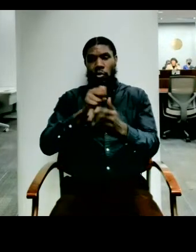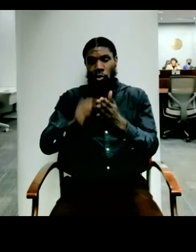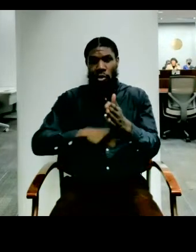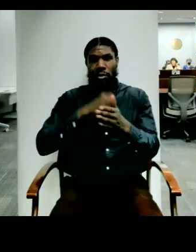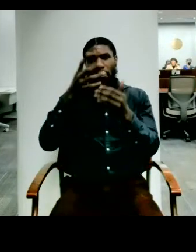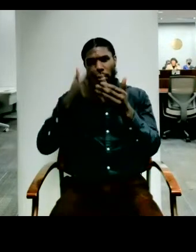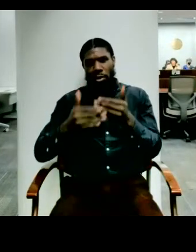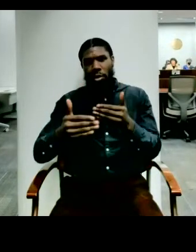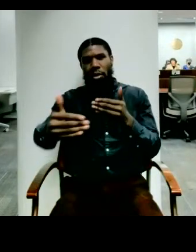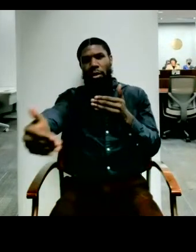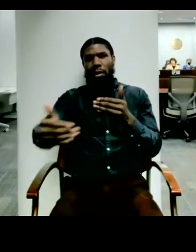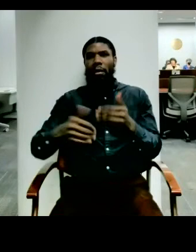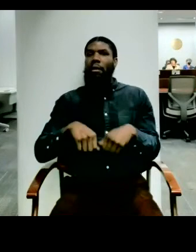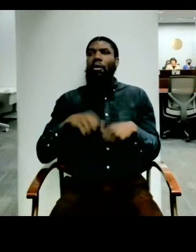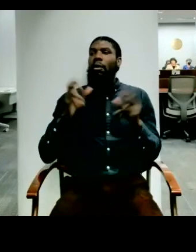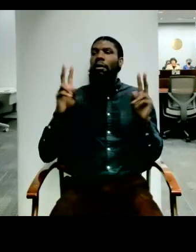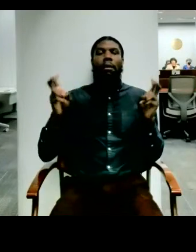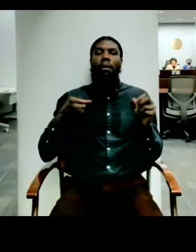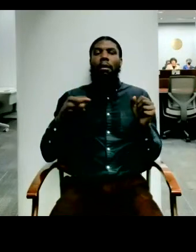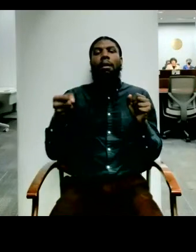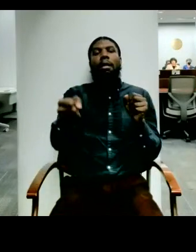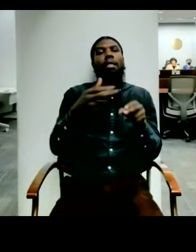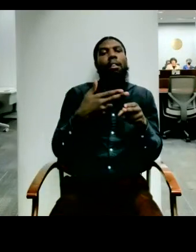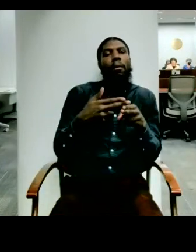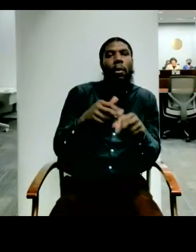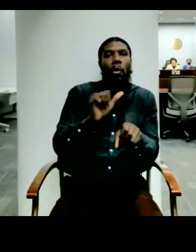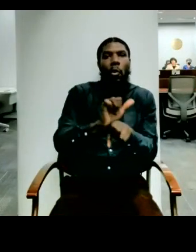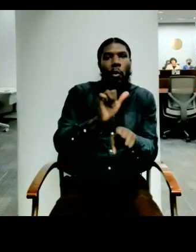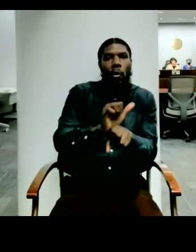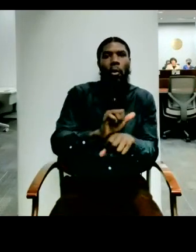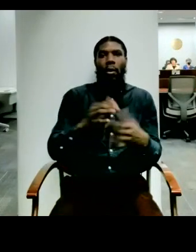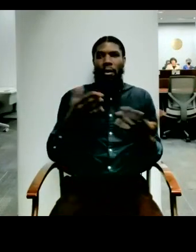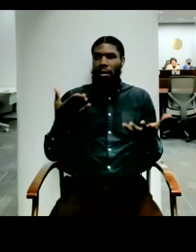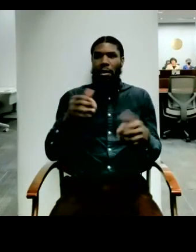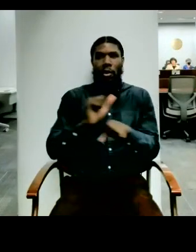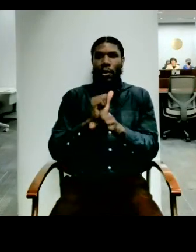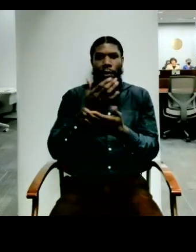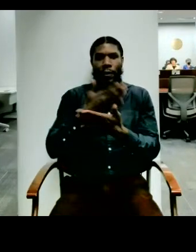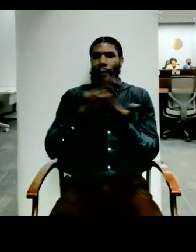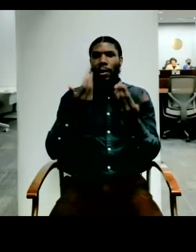by quote unquote, temporary workers. Workers without any long-term commitment.